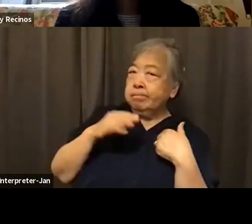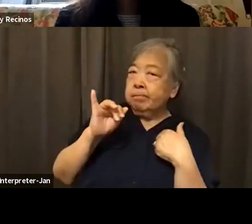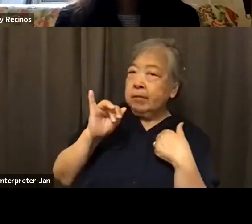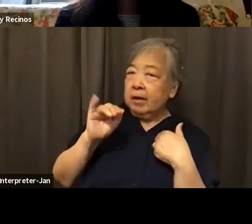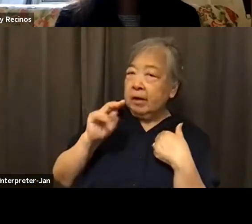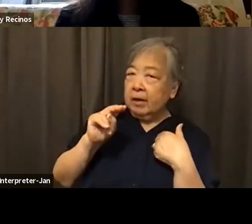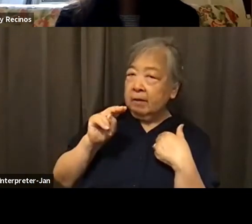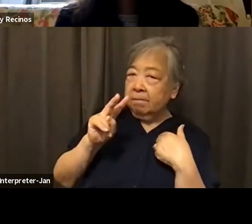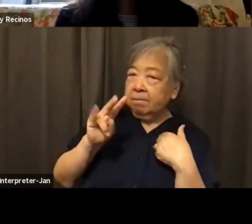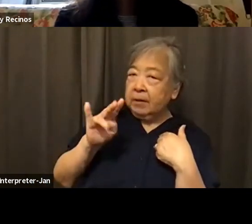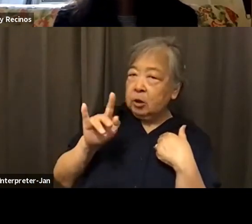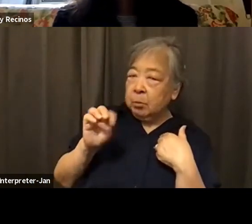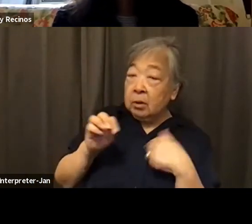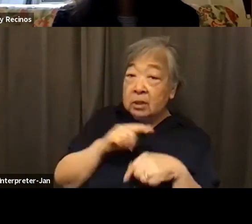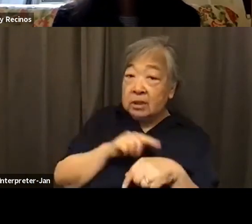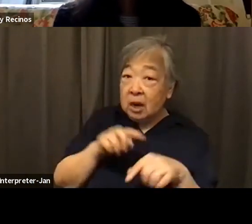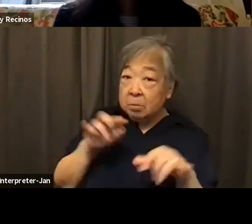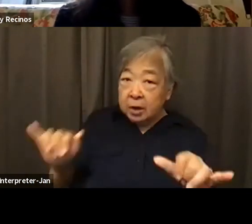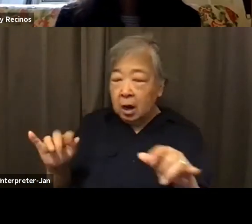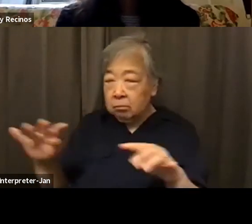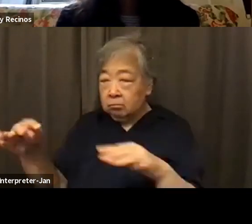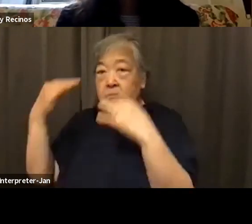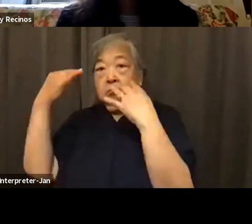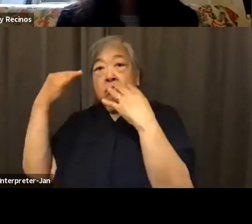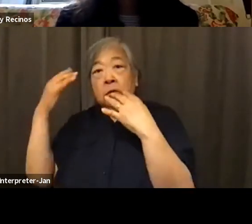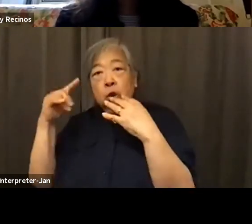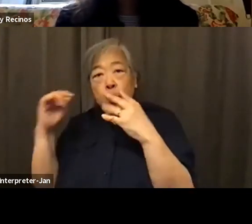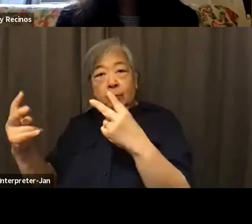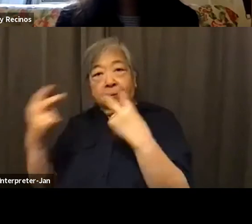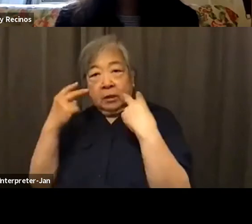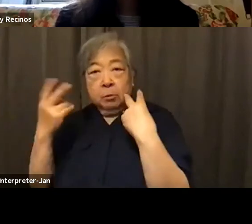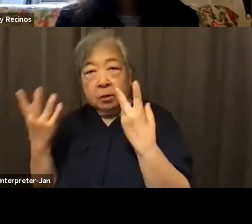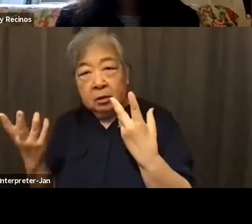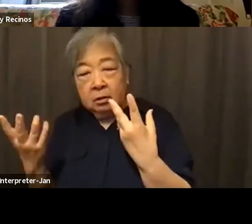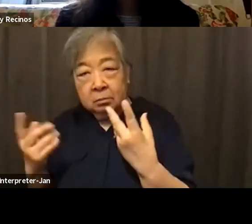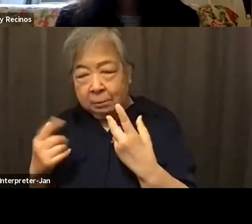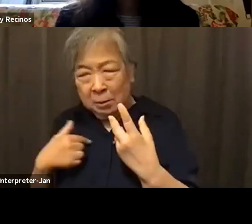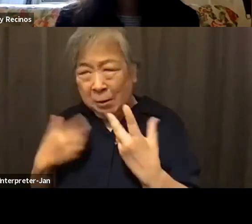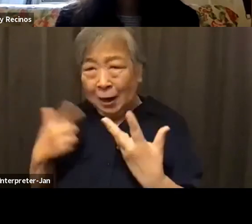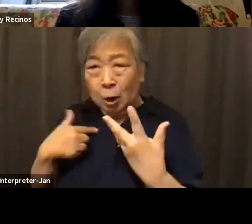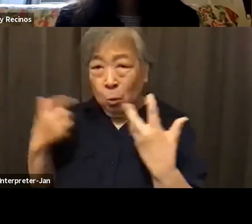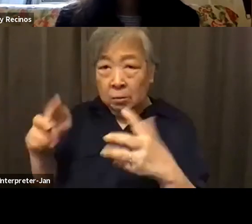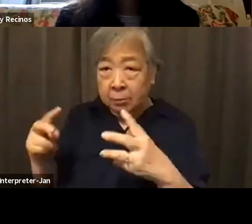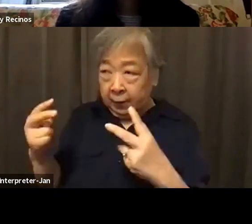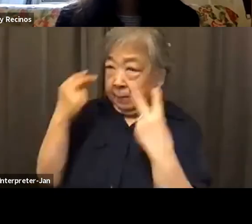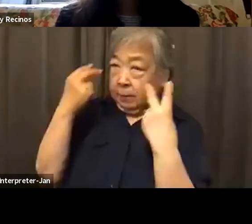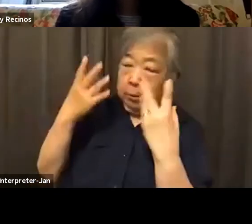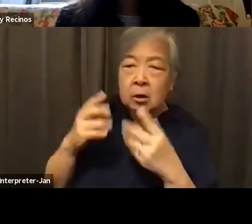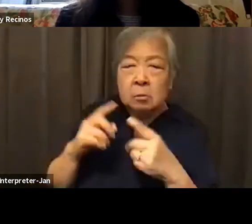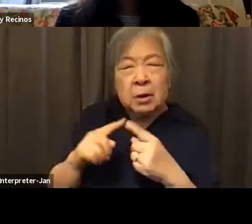and not necessarily in the ways that you're wanting to be. Yeah. I think that's really interesting.